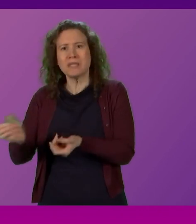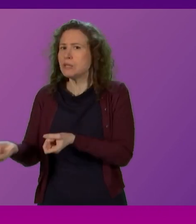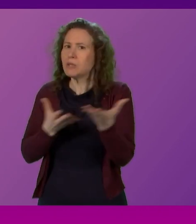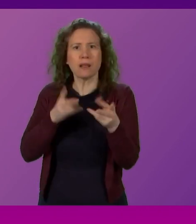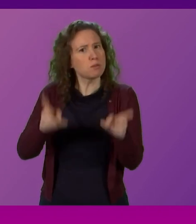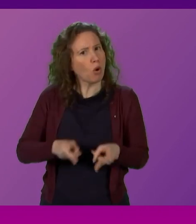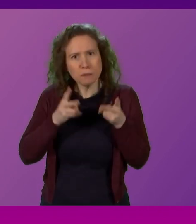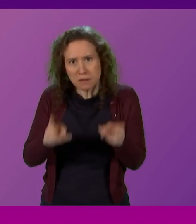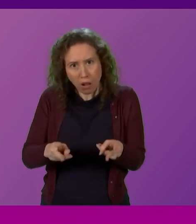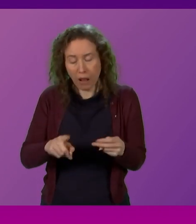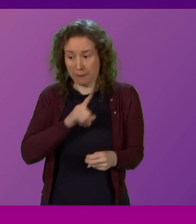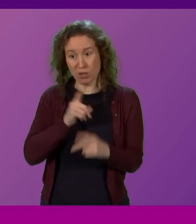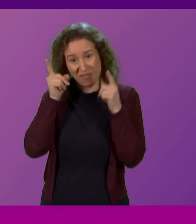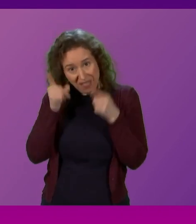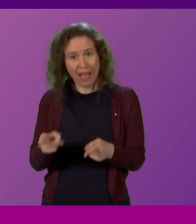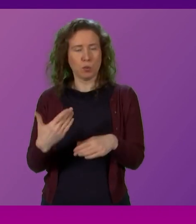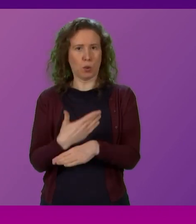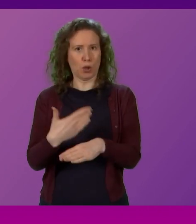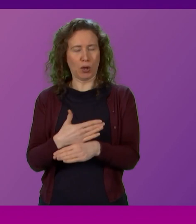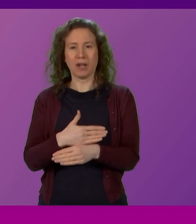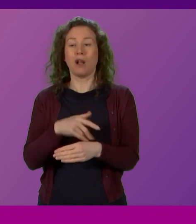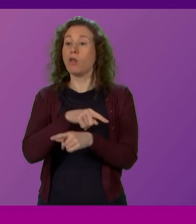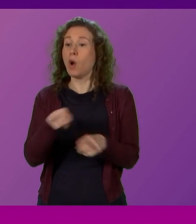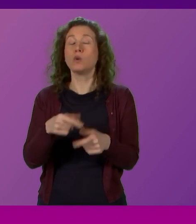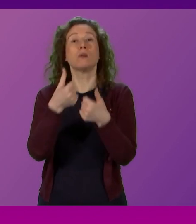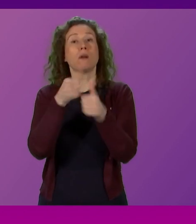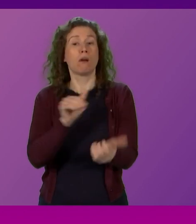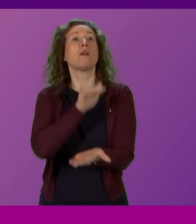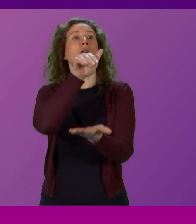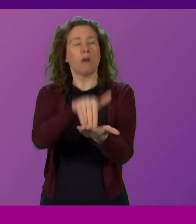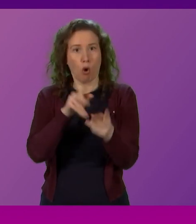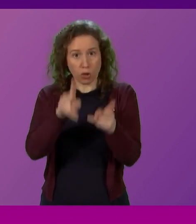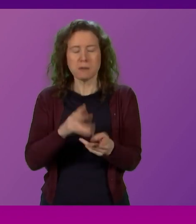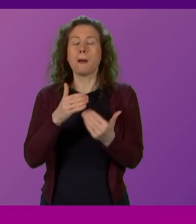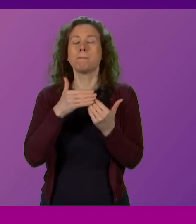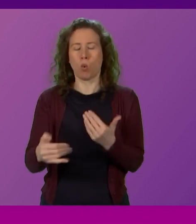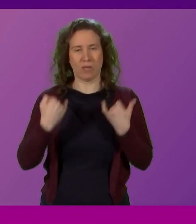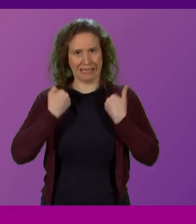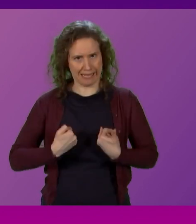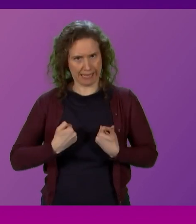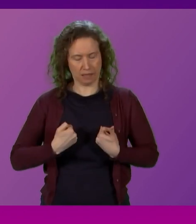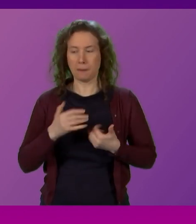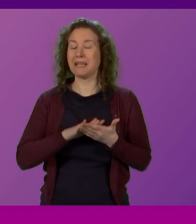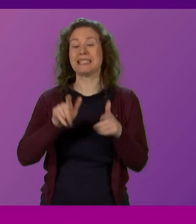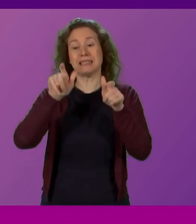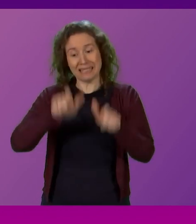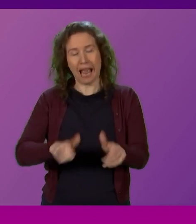However, because of that, those who do go to hospital tend to be sicker and their length of stay is longer.